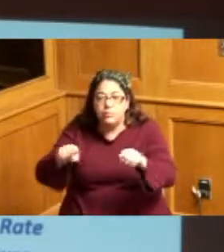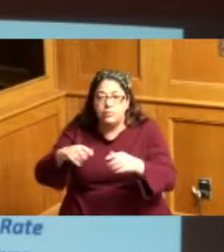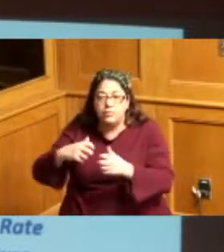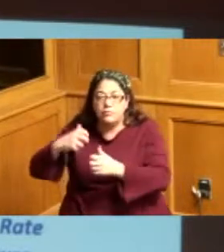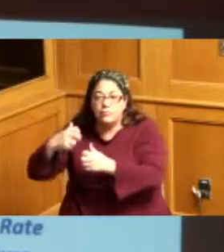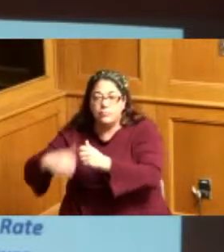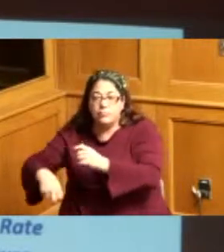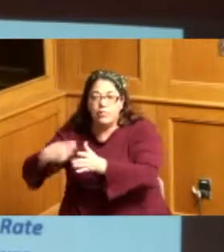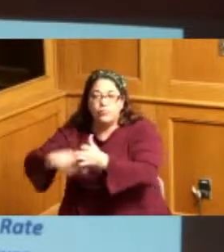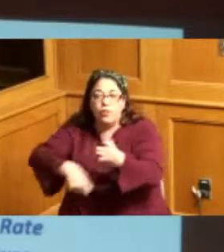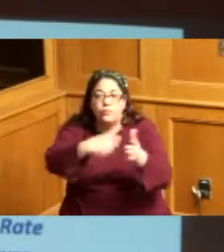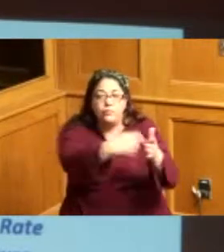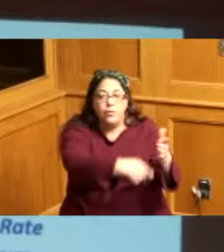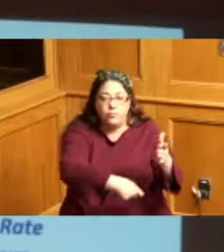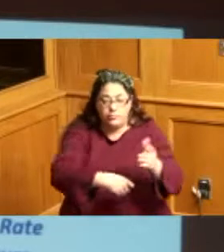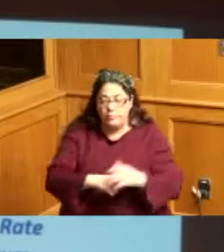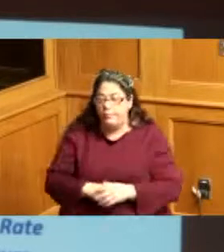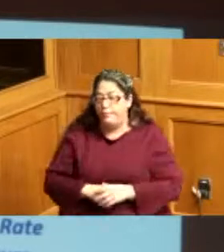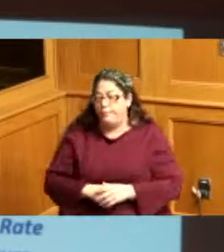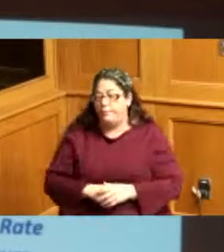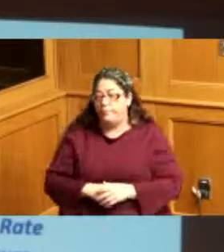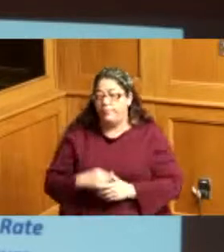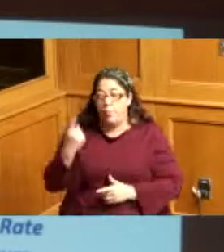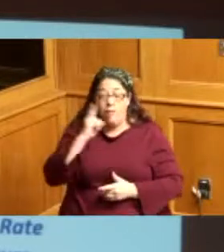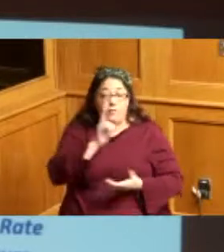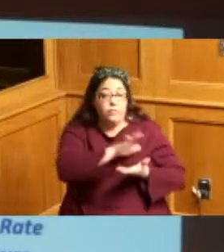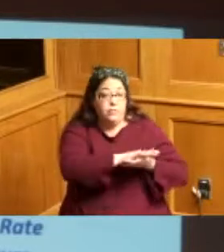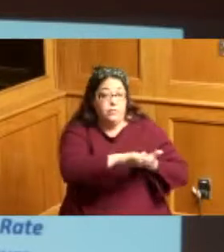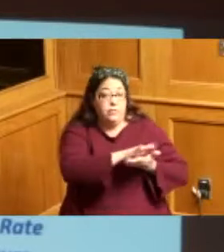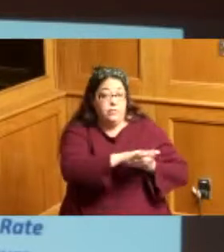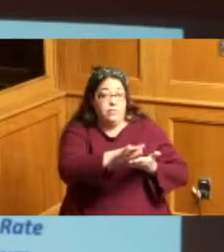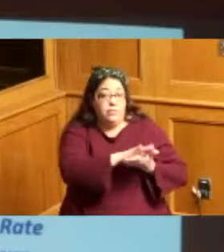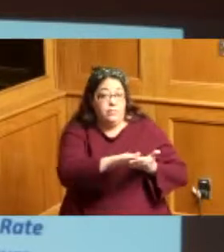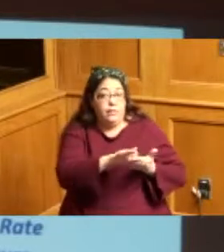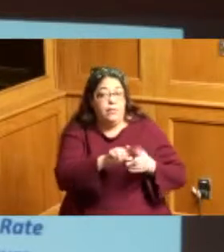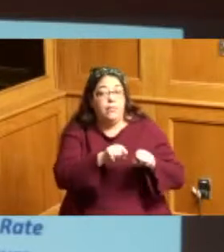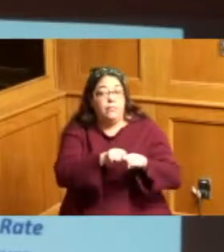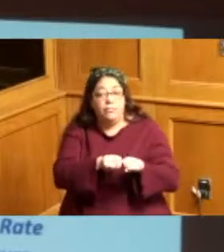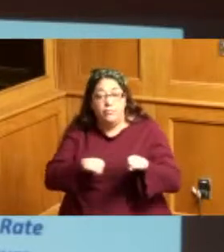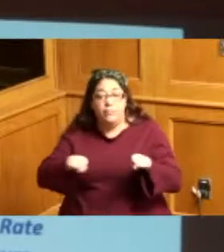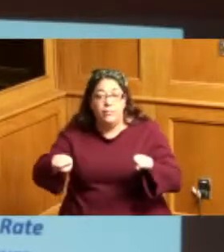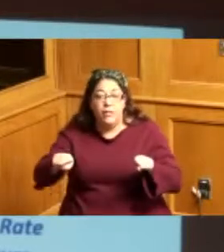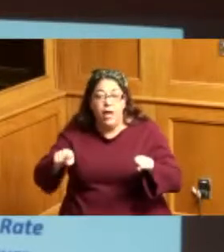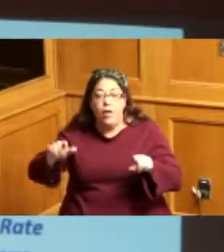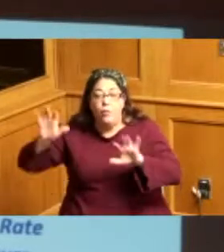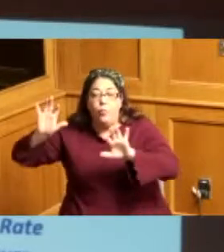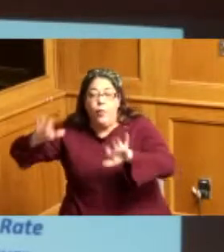costs that we have that are sanitary costs and bifurcate them from wet weather costs and we're